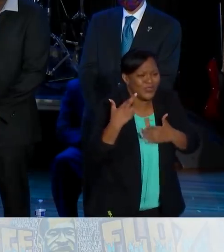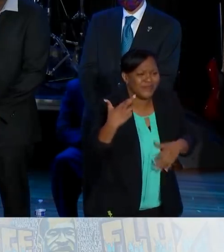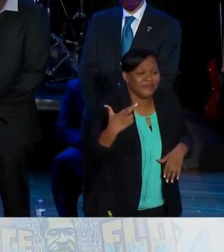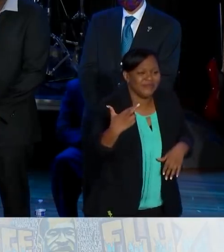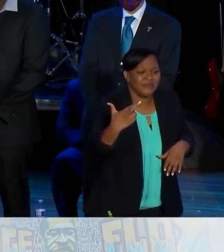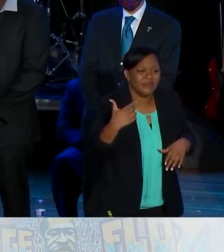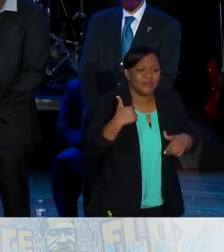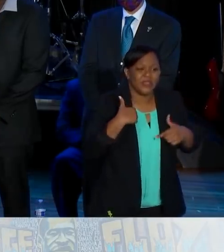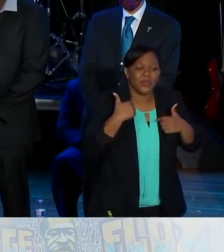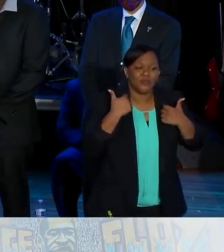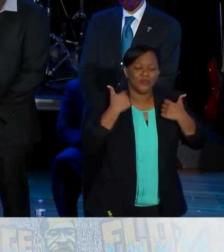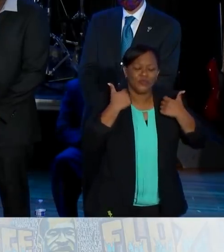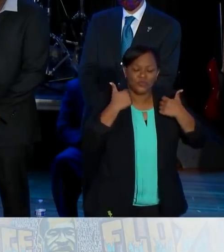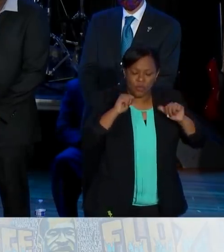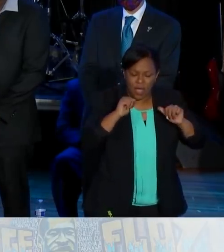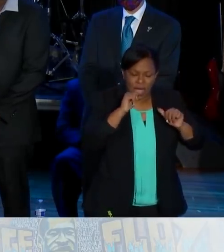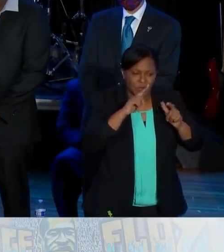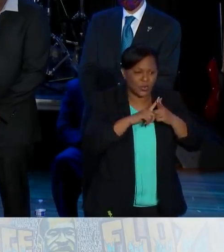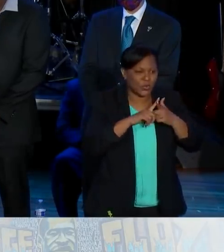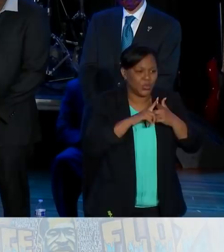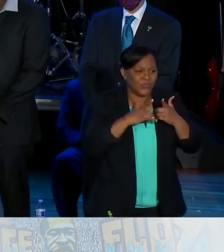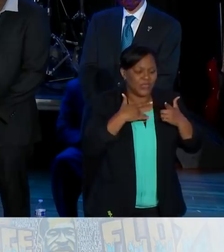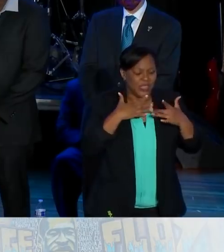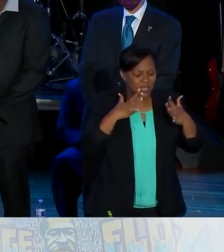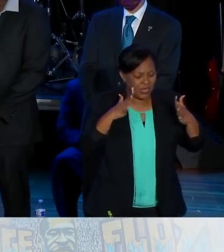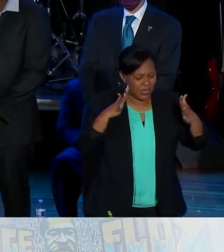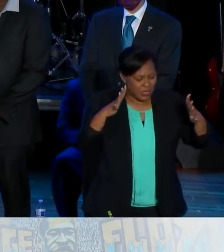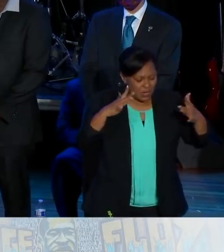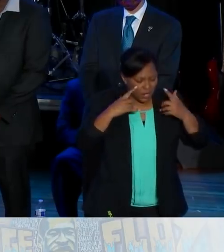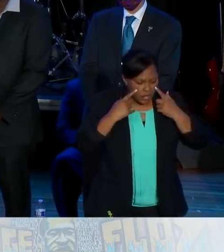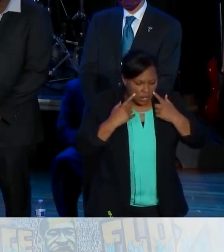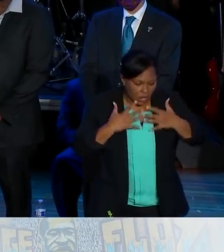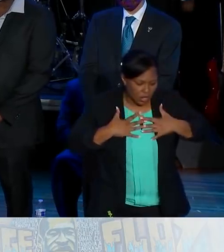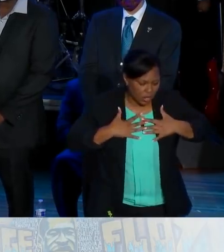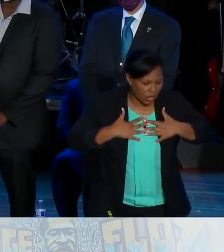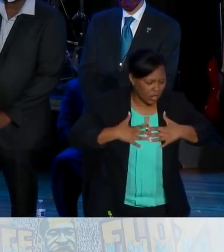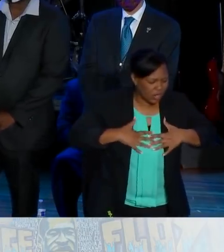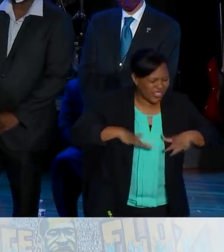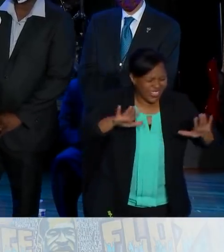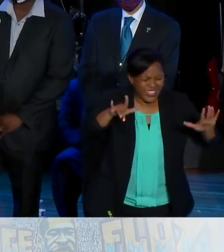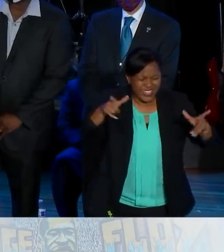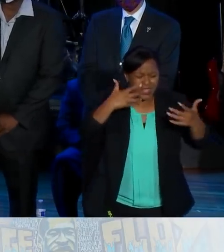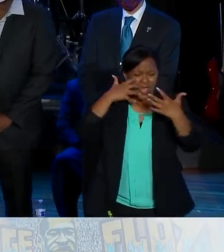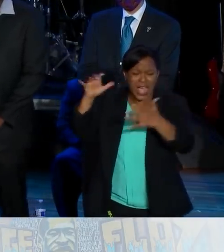GRAVITATED TO HIM. HE PLAYED SPORTS. IT CONNECTED US AND BROUGHT US REAL CLOSE AND TRIED NOT TO BE SAD.